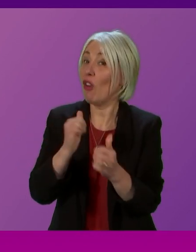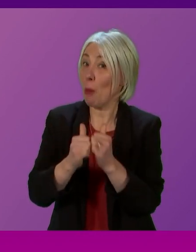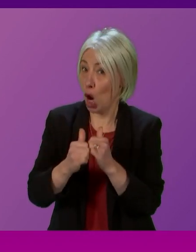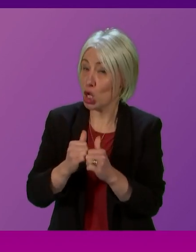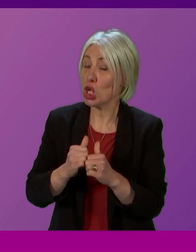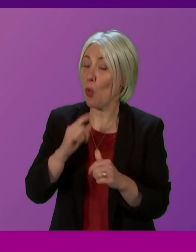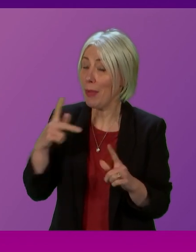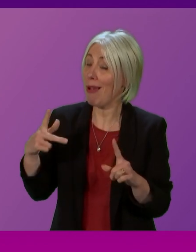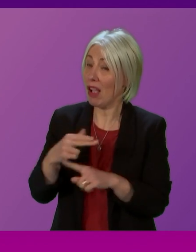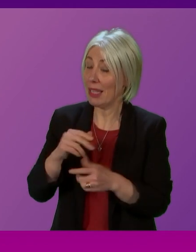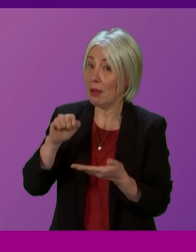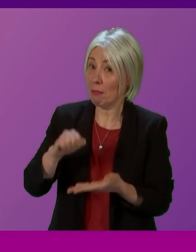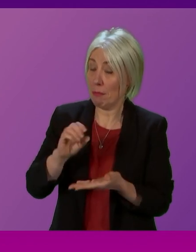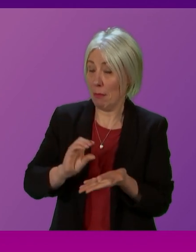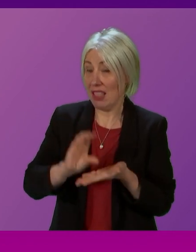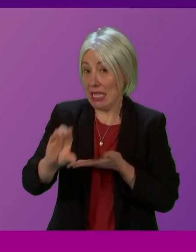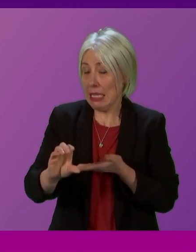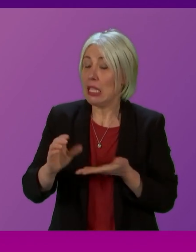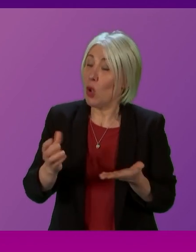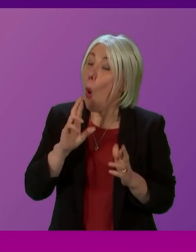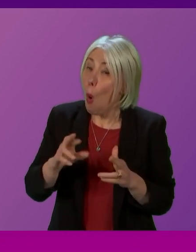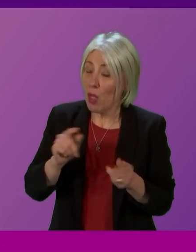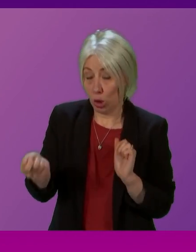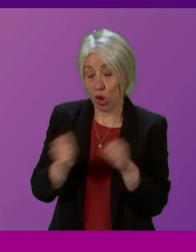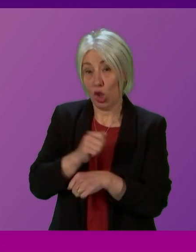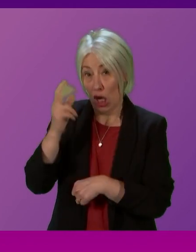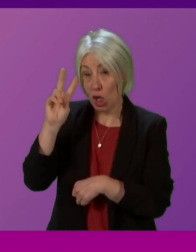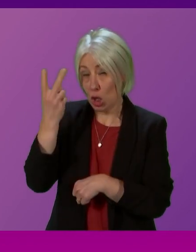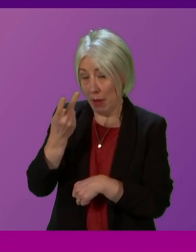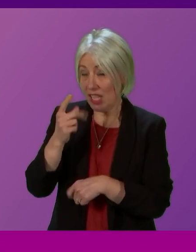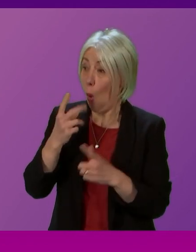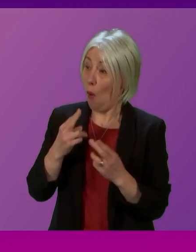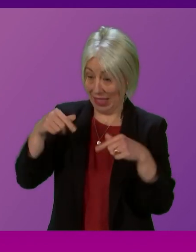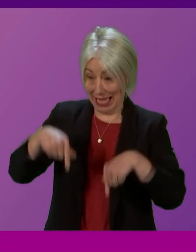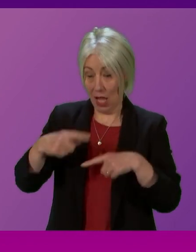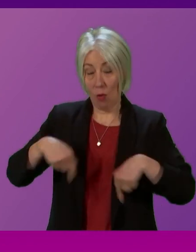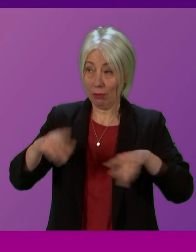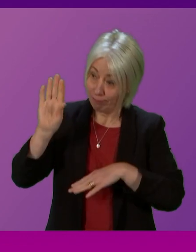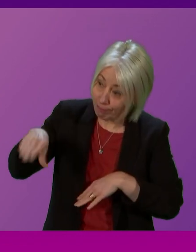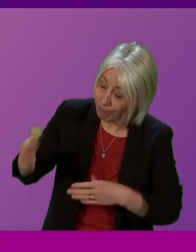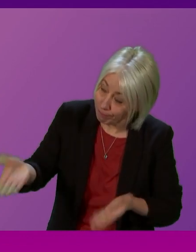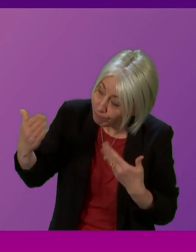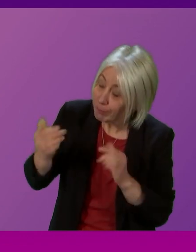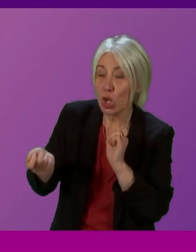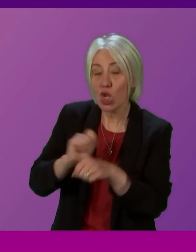I hope that it will reverse that decision and that members all across the chamber will call on it to do so, and that it will continue to provide the assistance that households